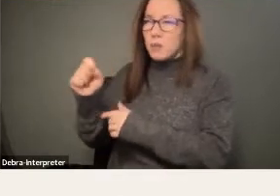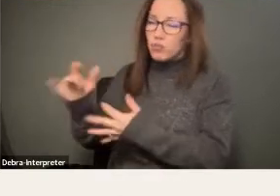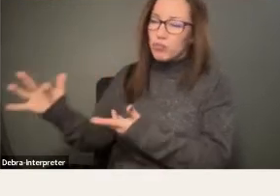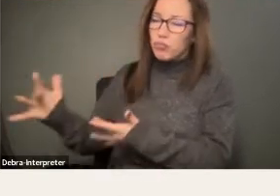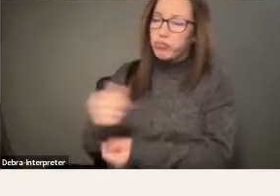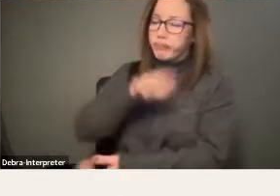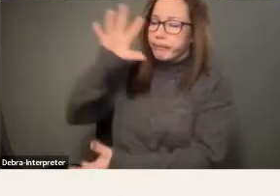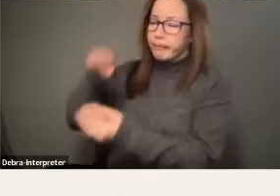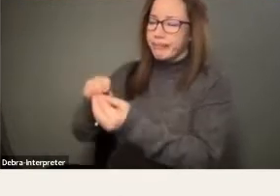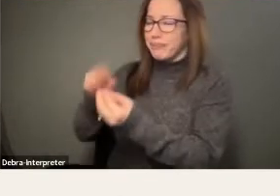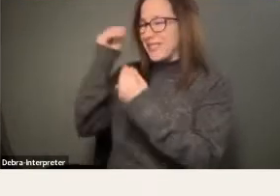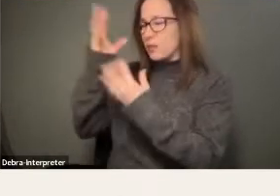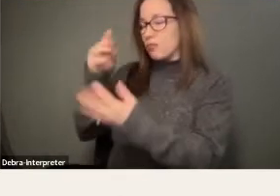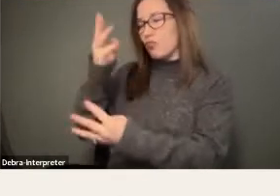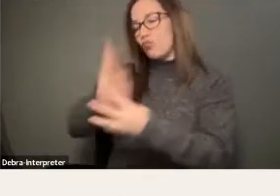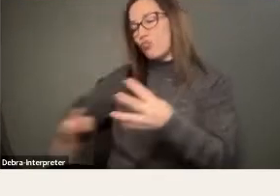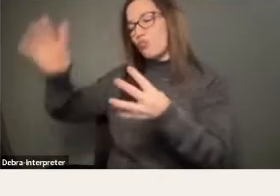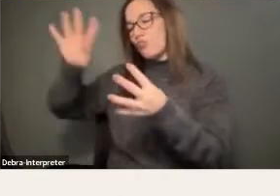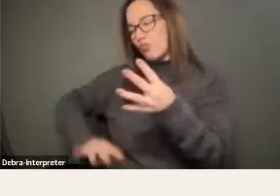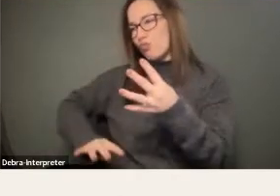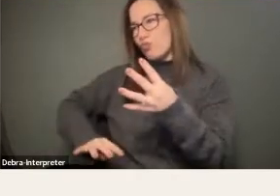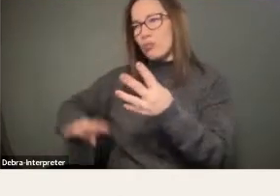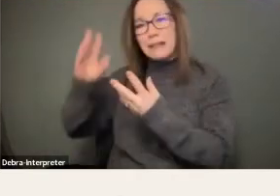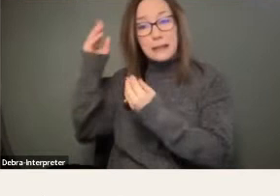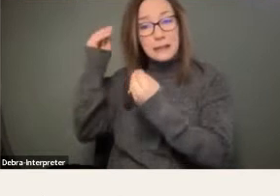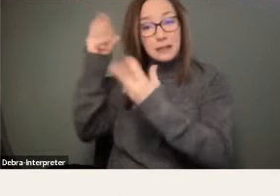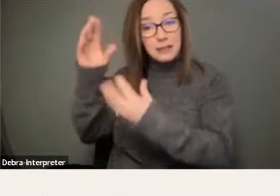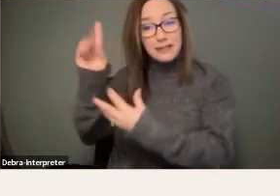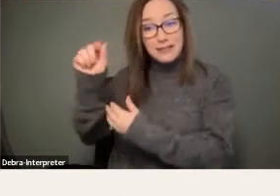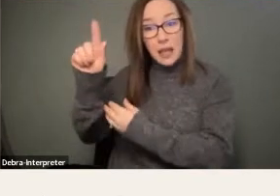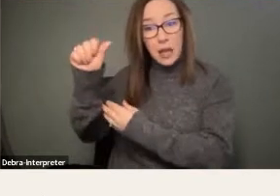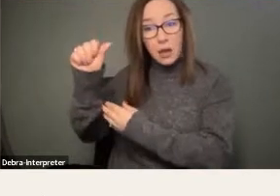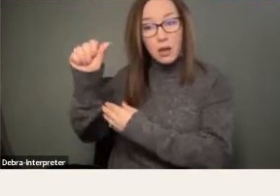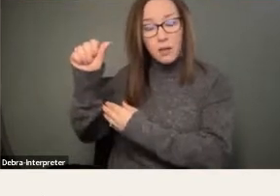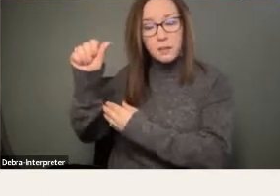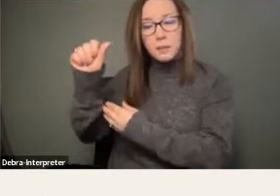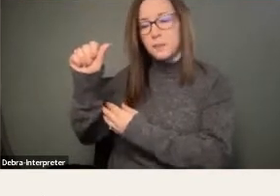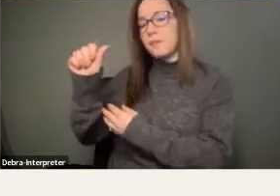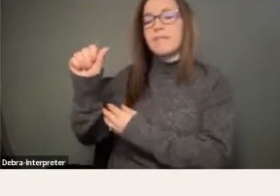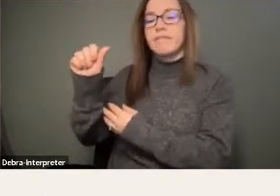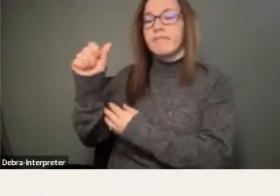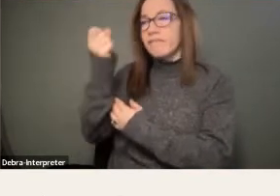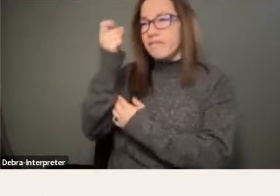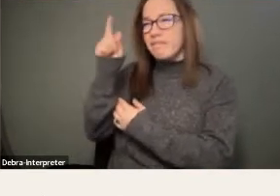literature or textual information that is created, AG data commons is catalog of data. This can be you